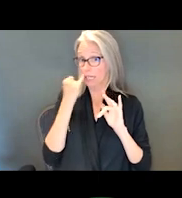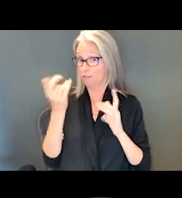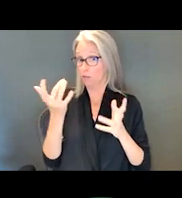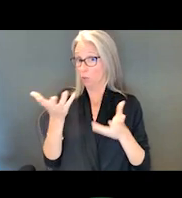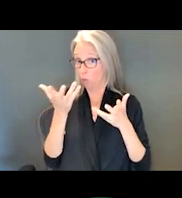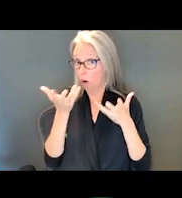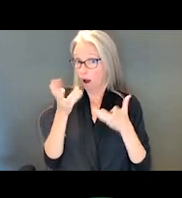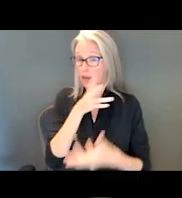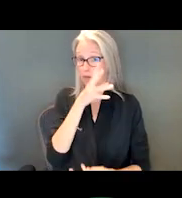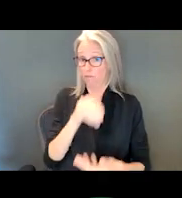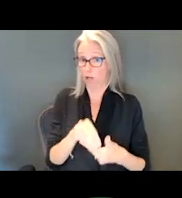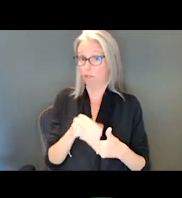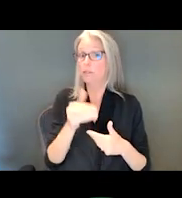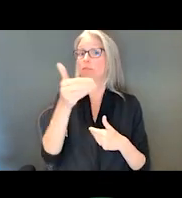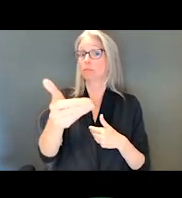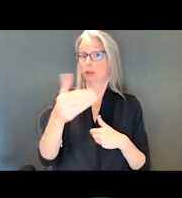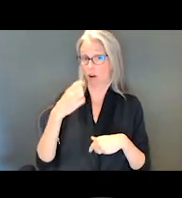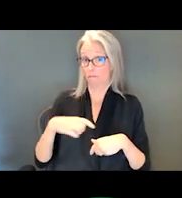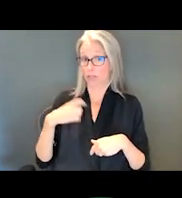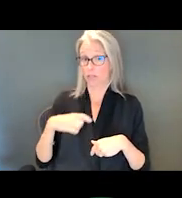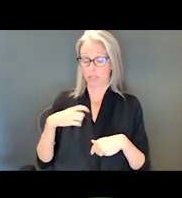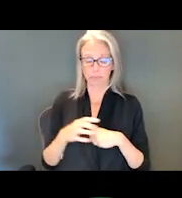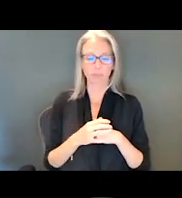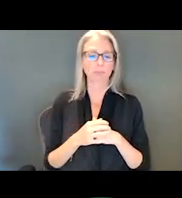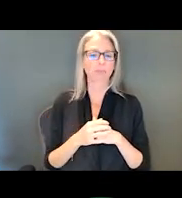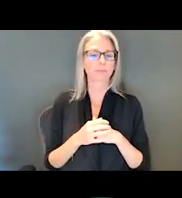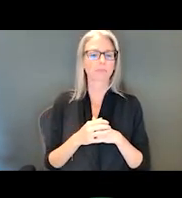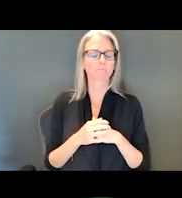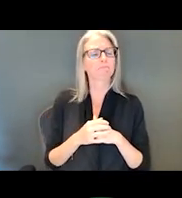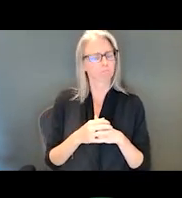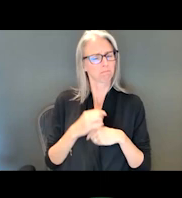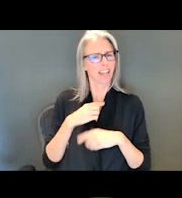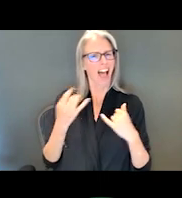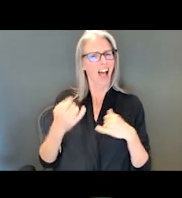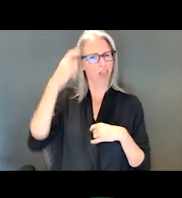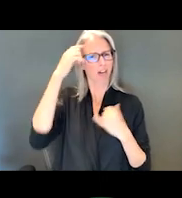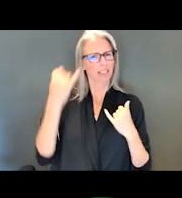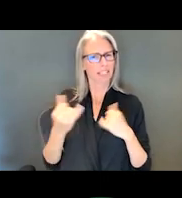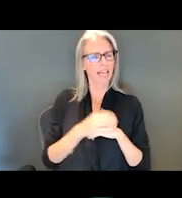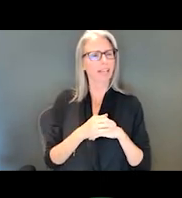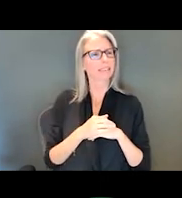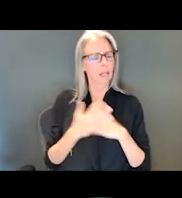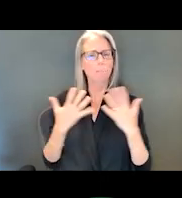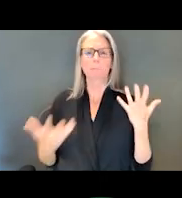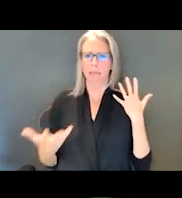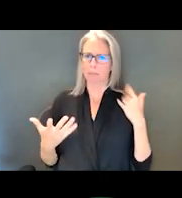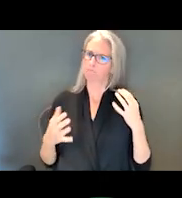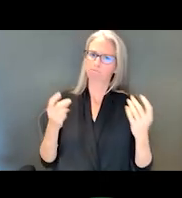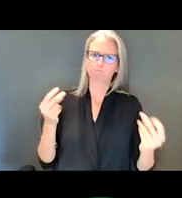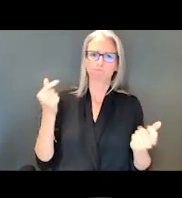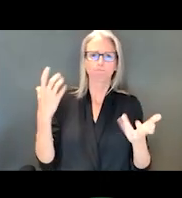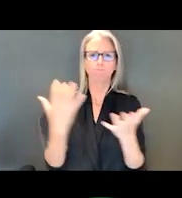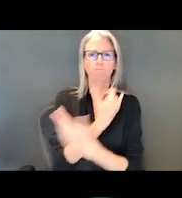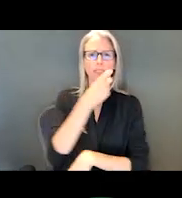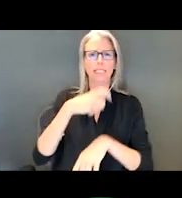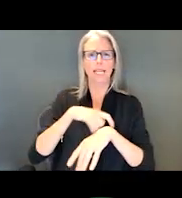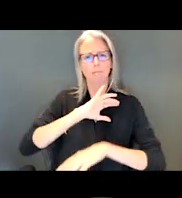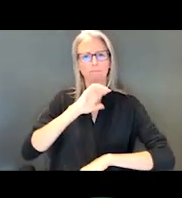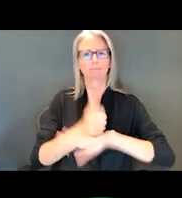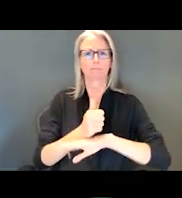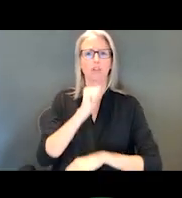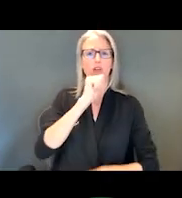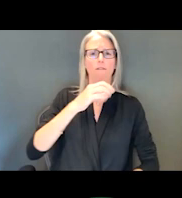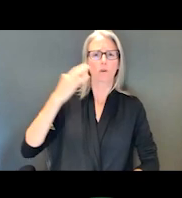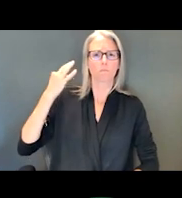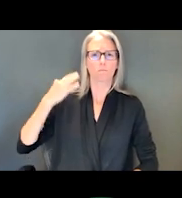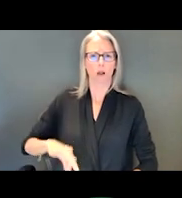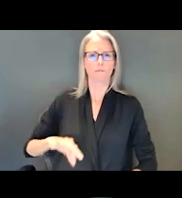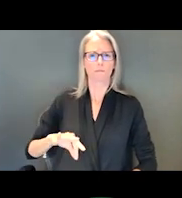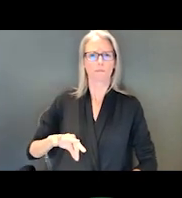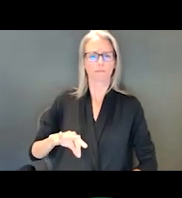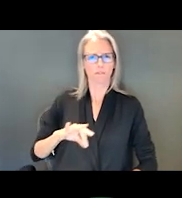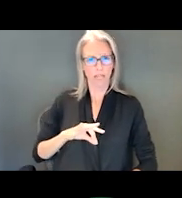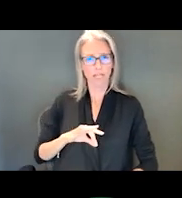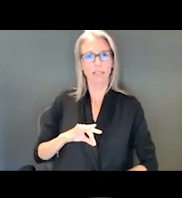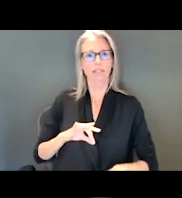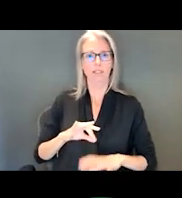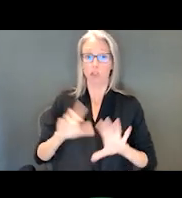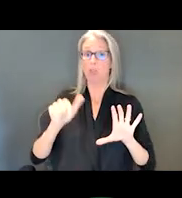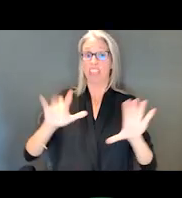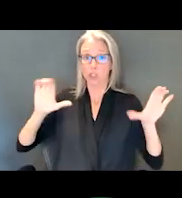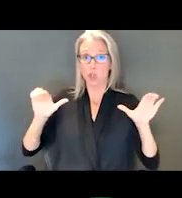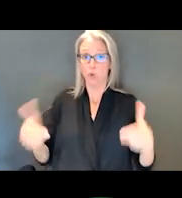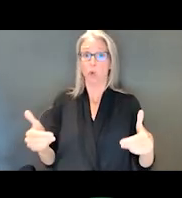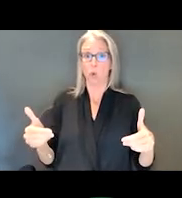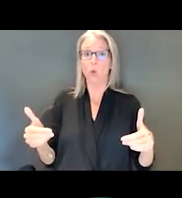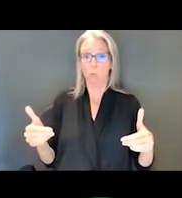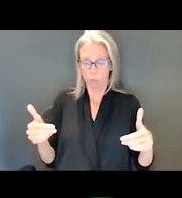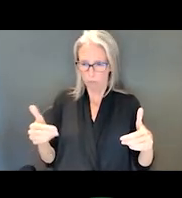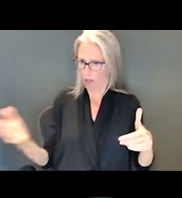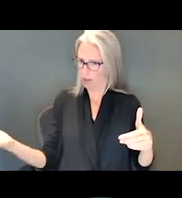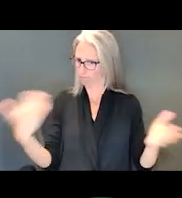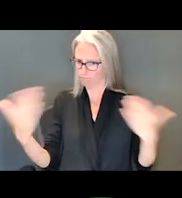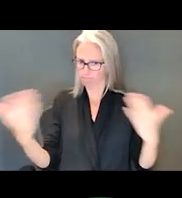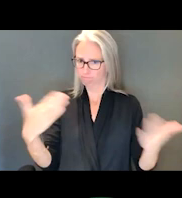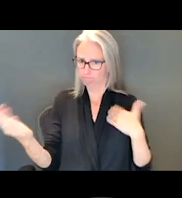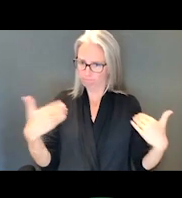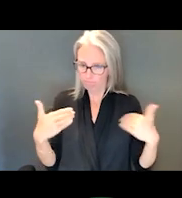on connecting people in this or Number one, the main takeaway, I think.